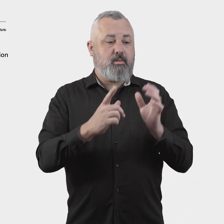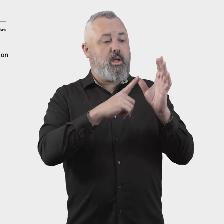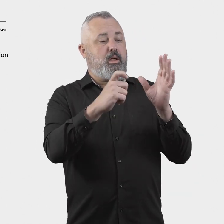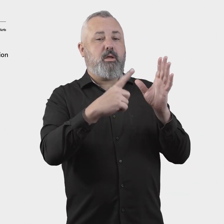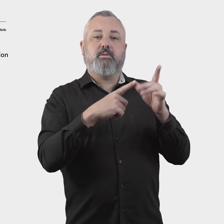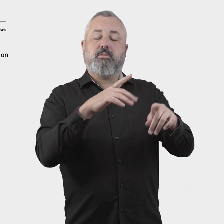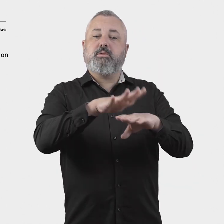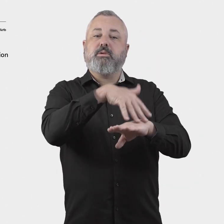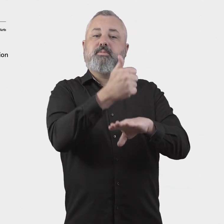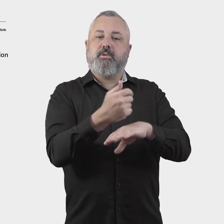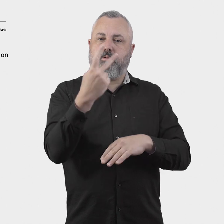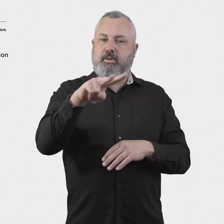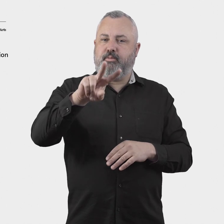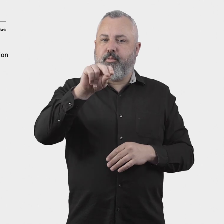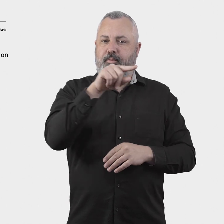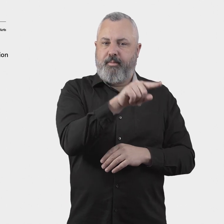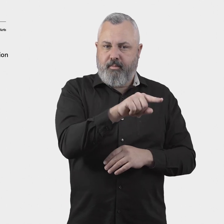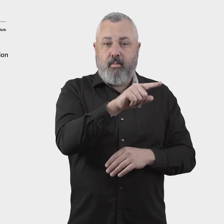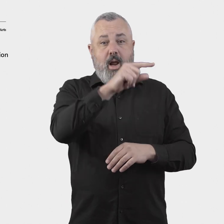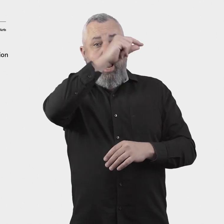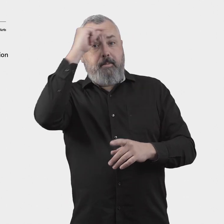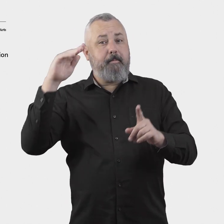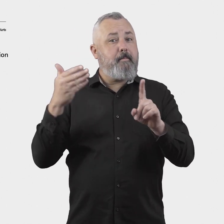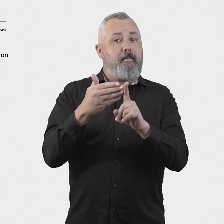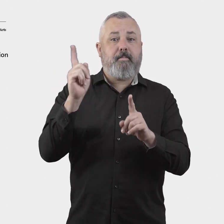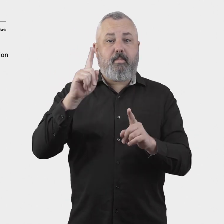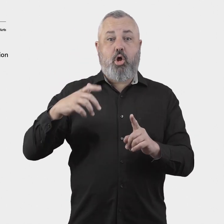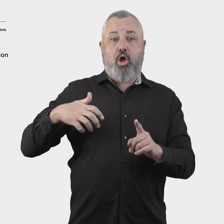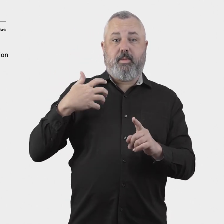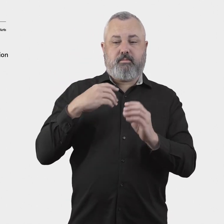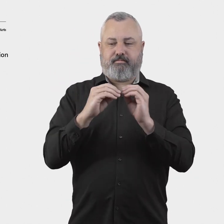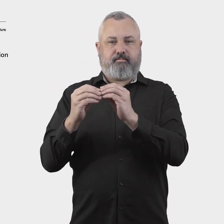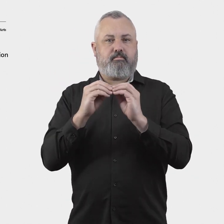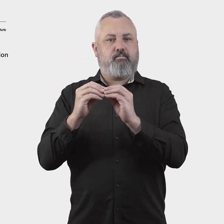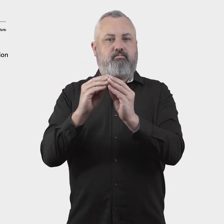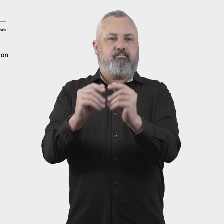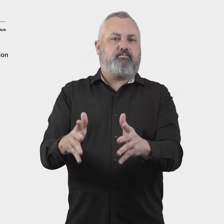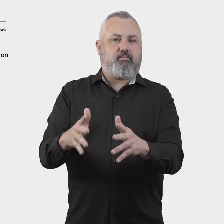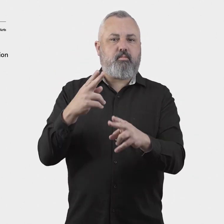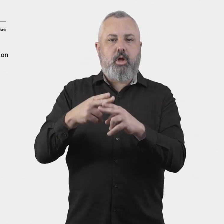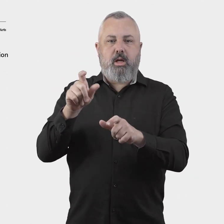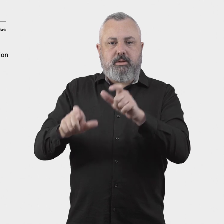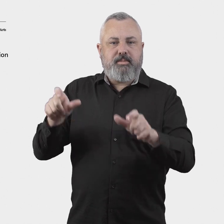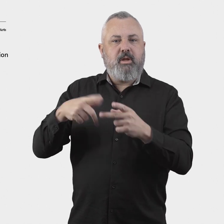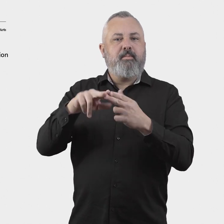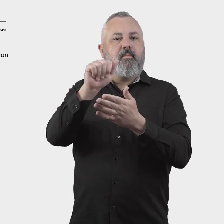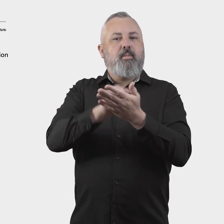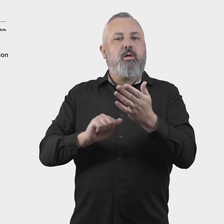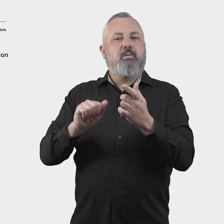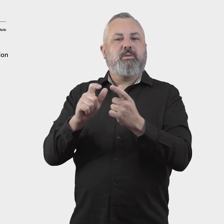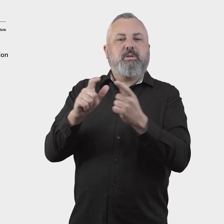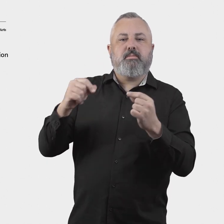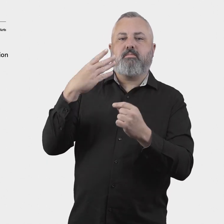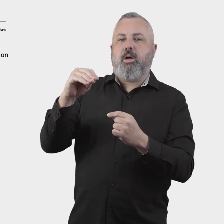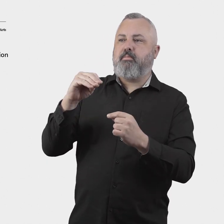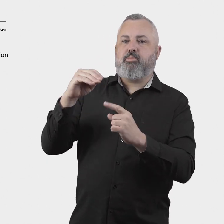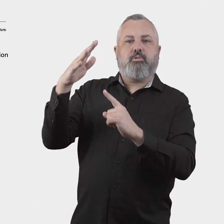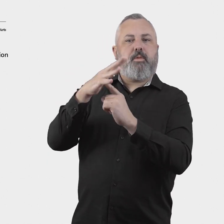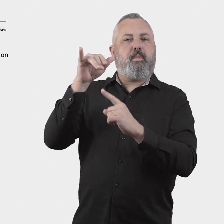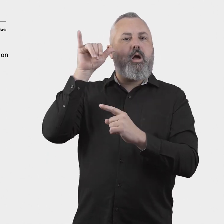The ACA was established in 2012 to provide complaint resolution services to customers of major Australian